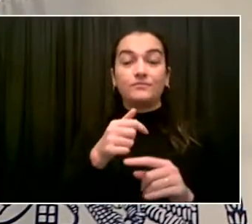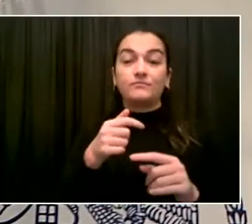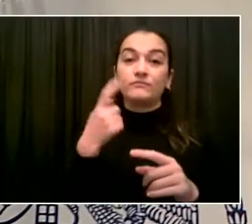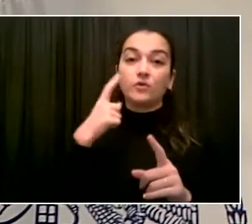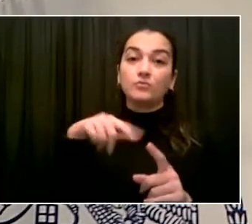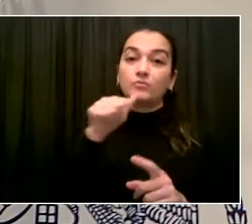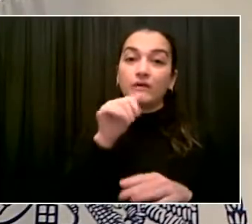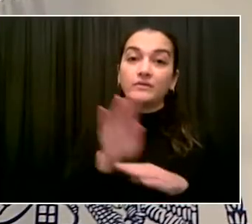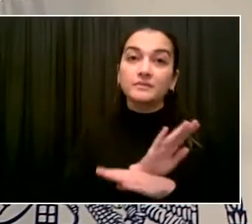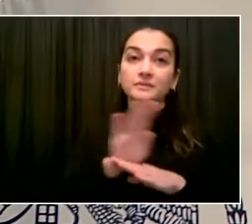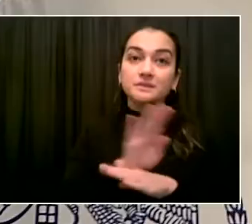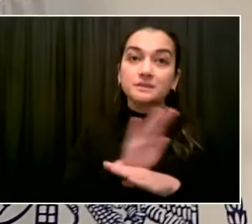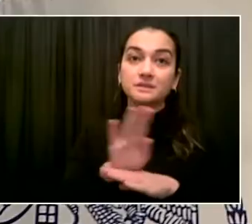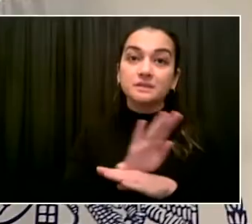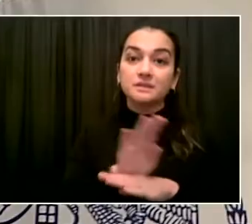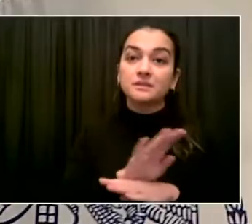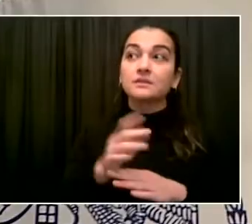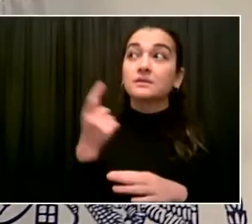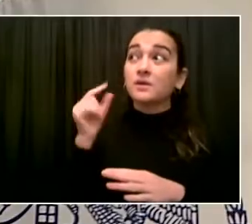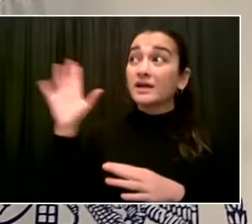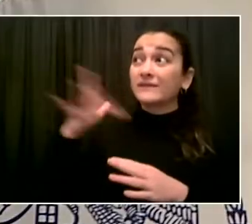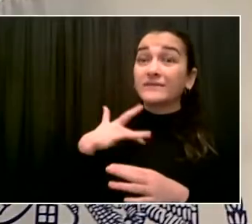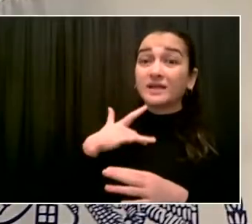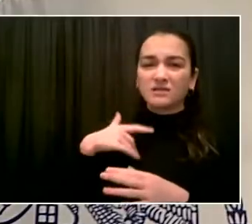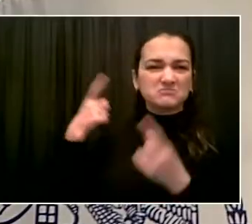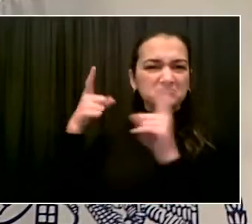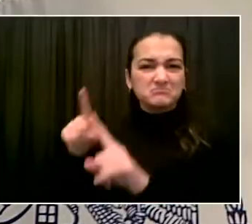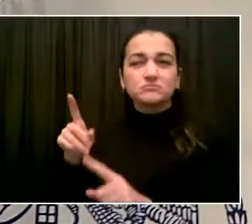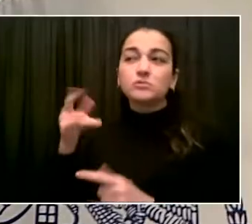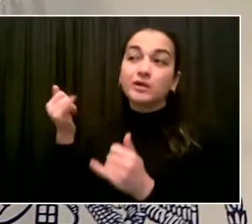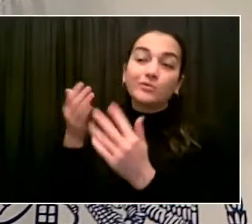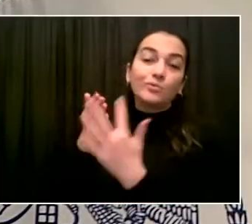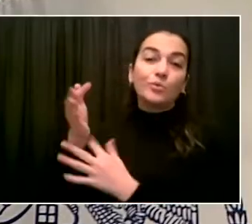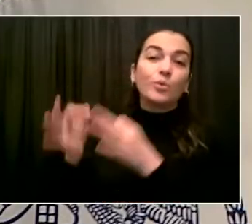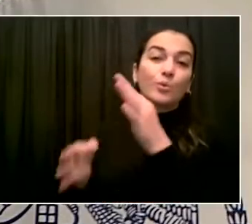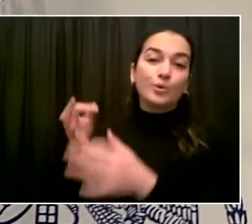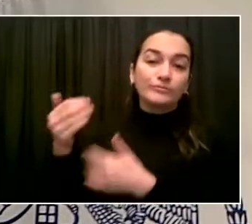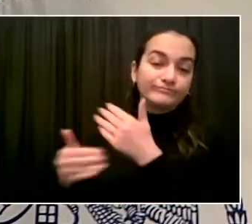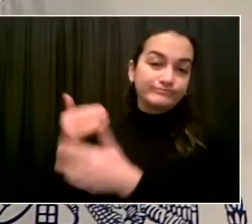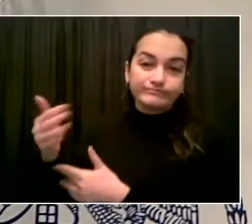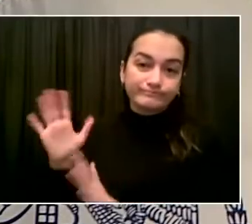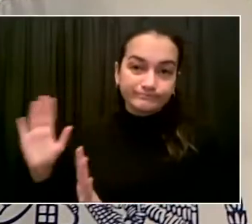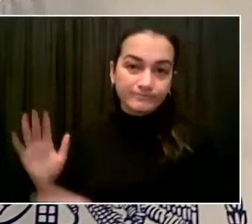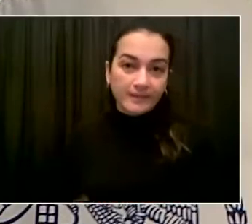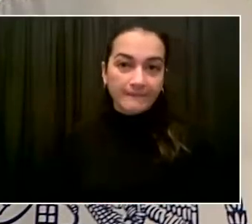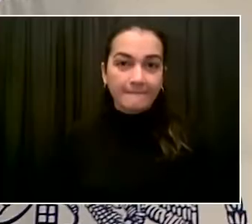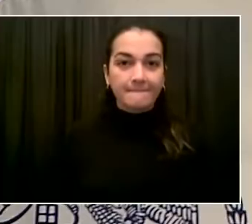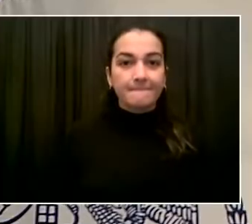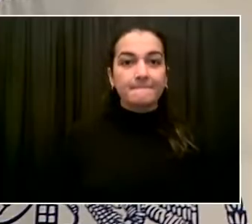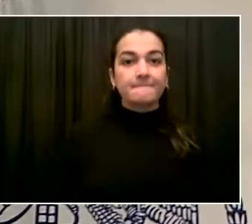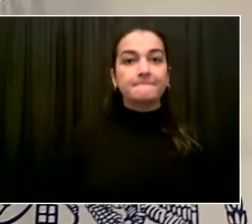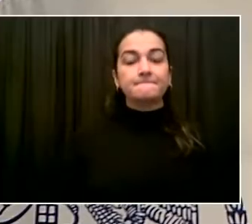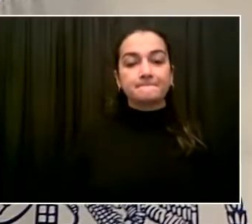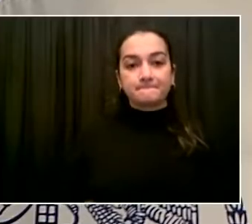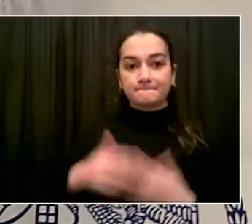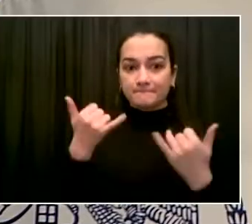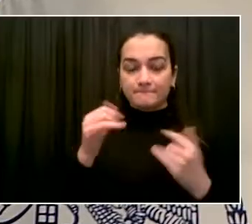OF THME ILITARY VACCINATED PEOPLE. THEY HAVE DONE SO MANY THINGS THAT WORK IN THE RIGHT RDIECONTI I AGREE WITH THEM ON THEIR APPROACH TO PRIVATE SECTOR EMPLOYEES AROUND THE COUNTRY. WHAE VEER HEA, N